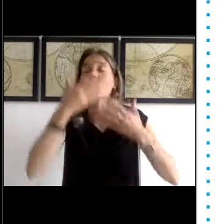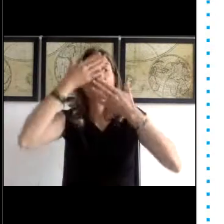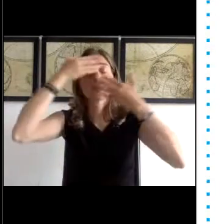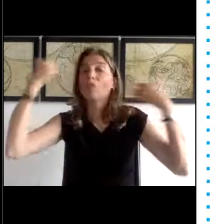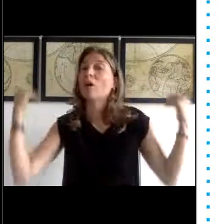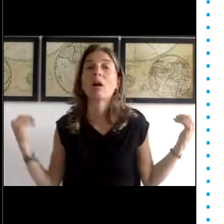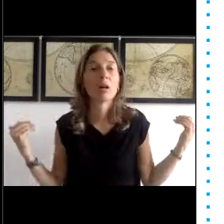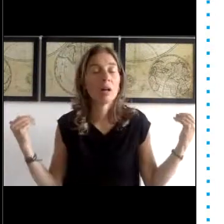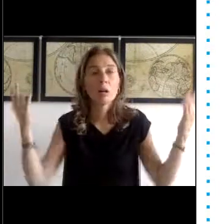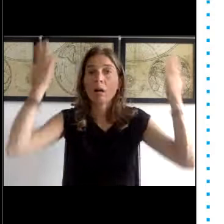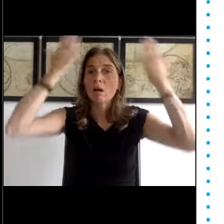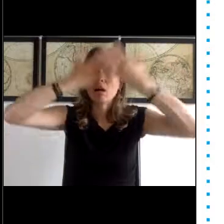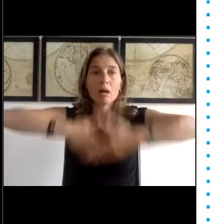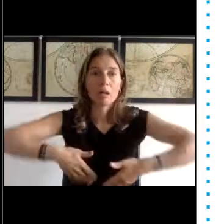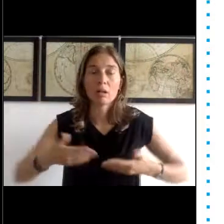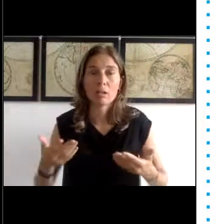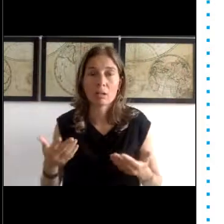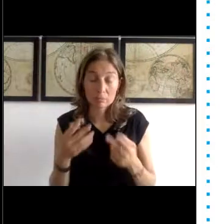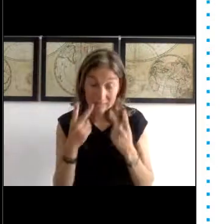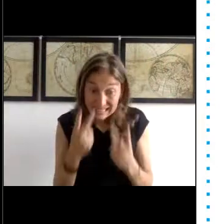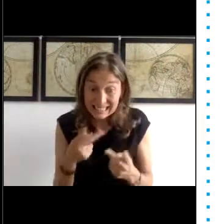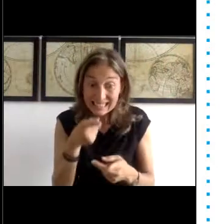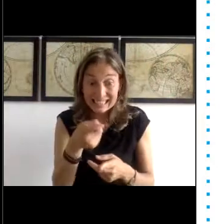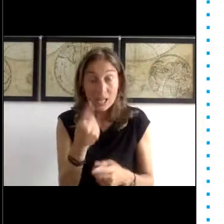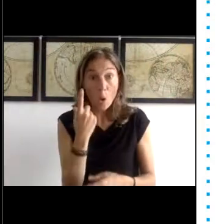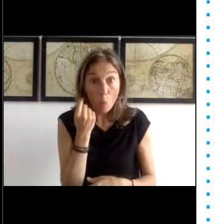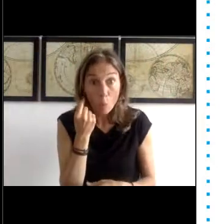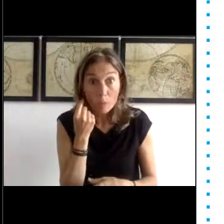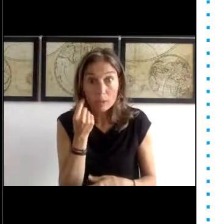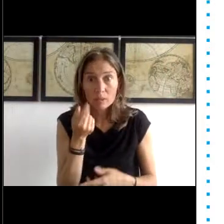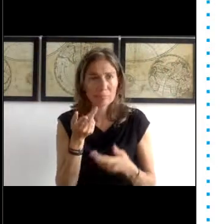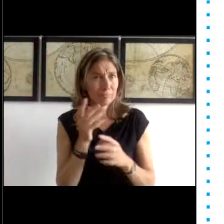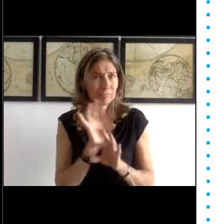However, I'm grateful for increasing economic support received that year